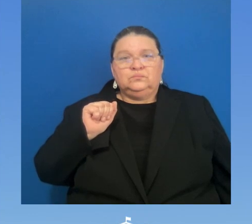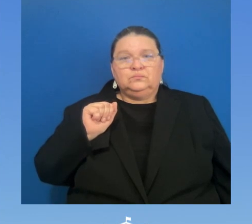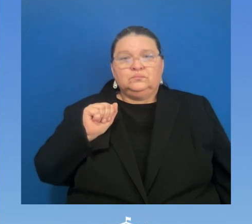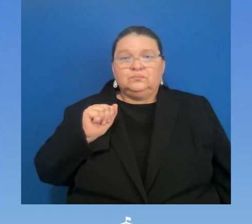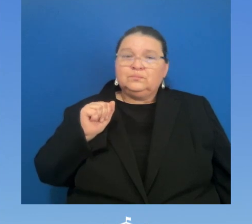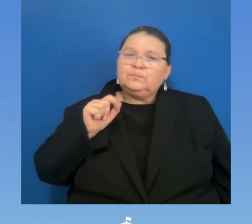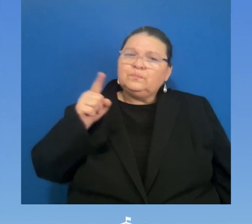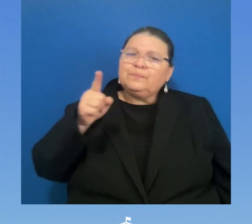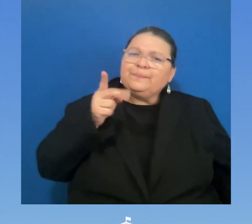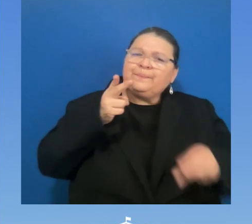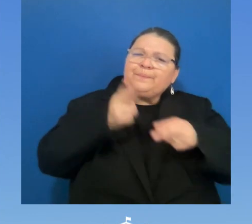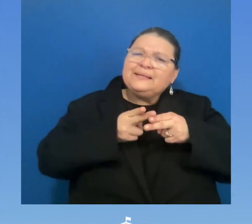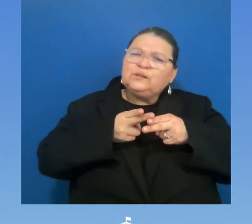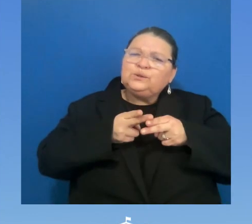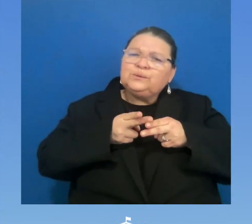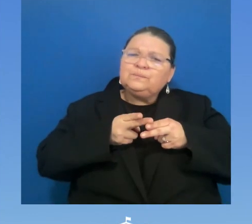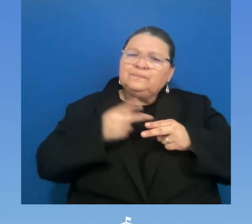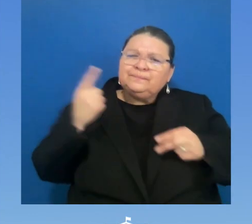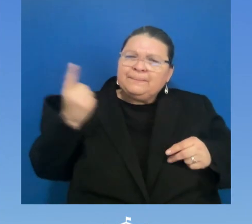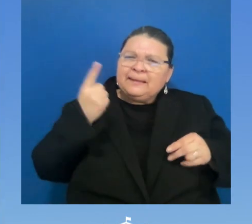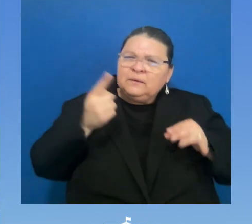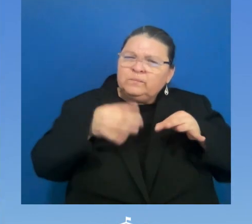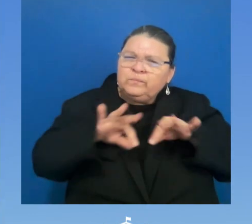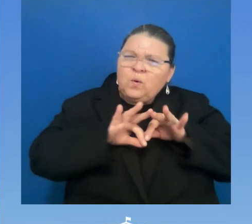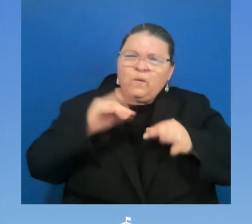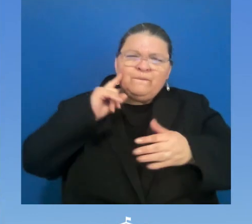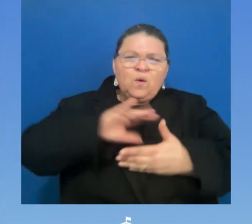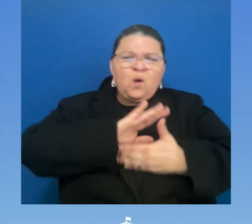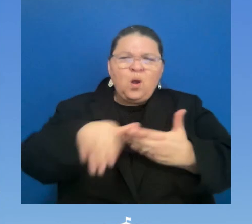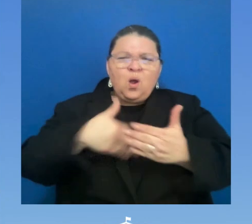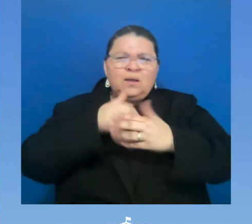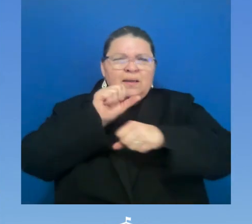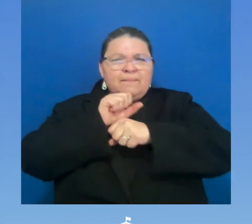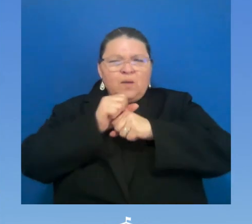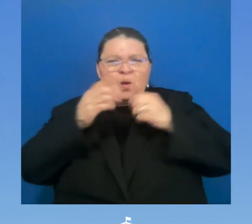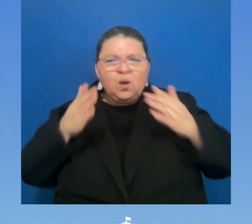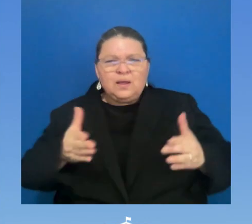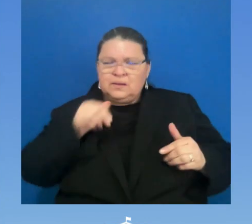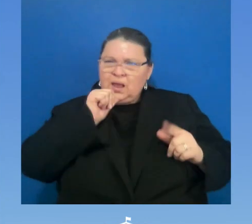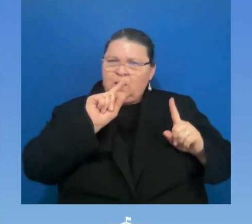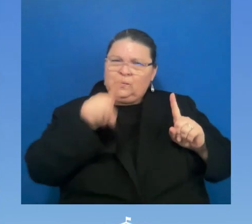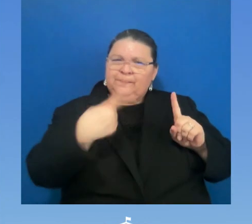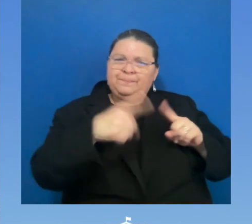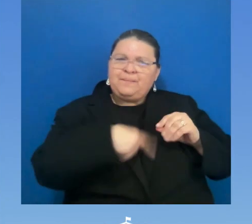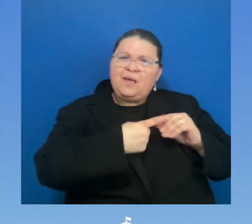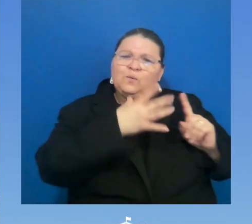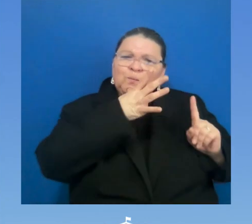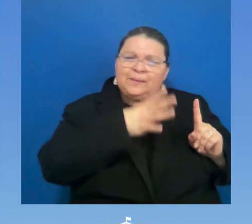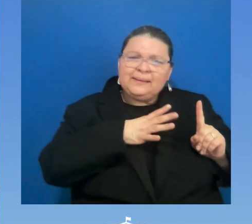all of your workforce, not just women, because of the desire to work for a values driven company.